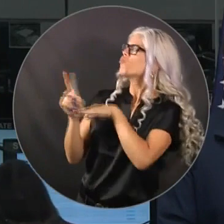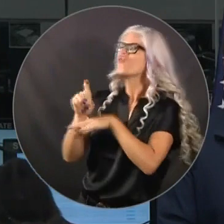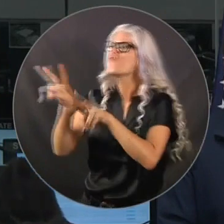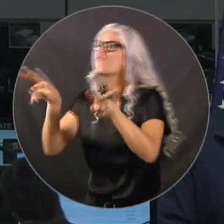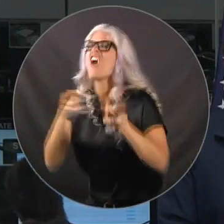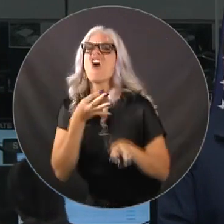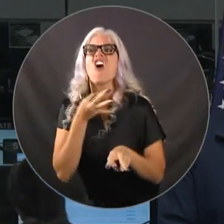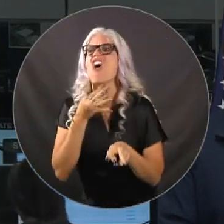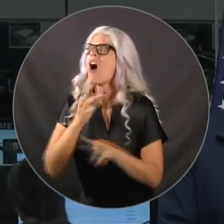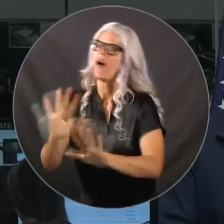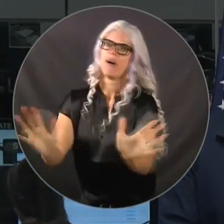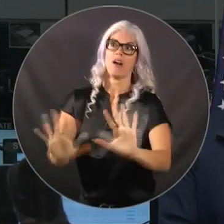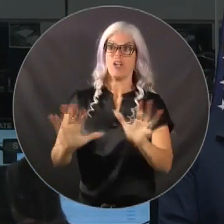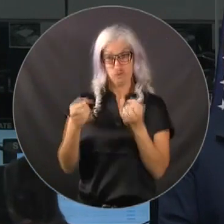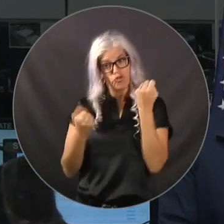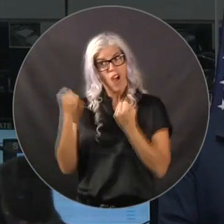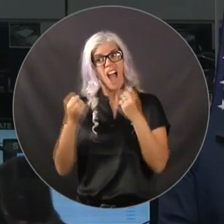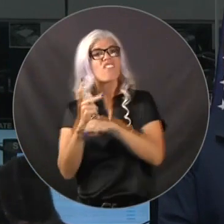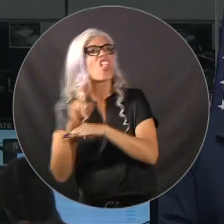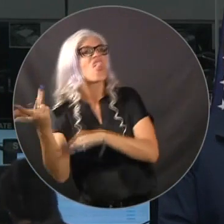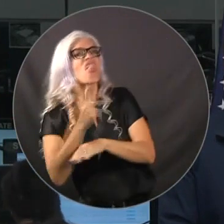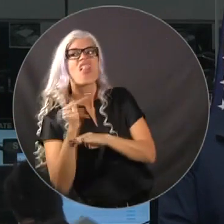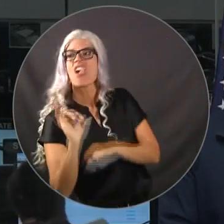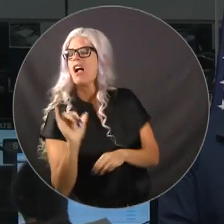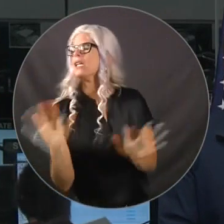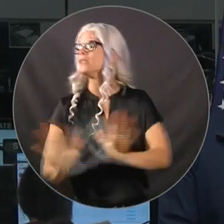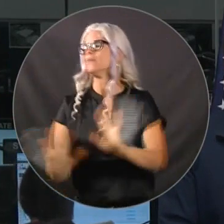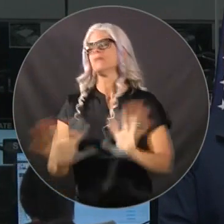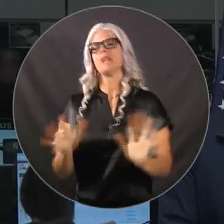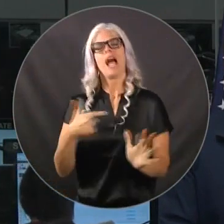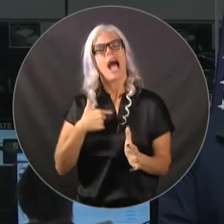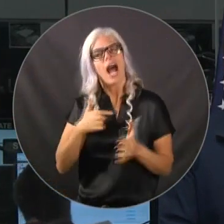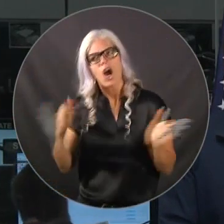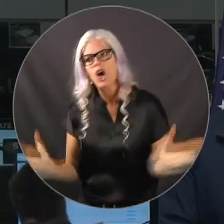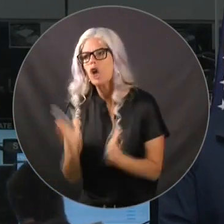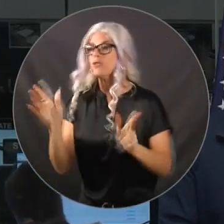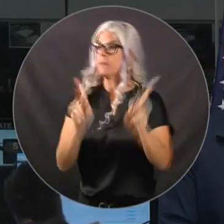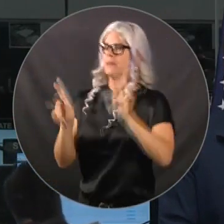I continue to urge Florid in a safe structure and a